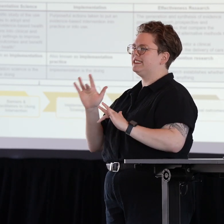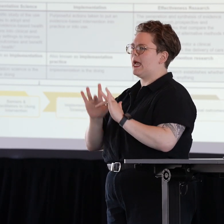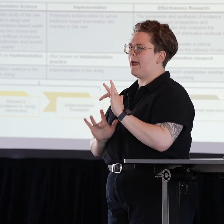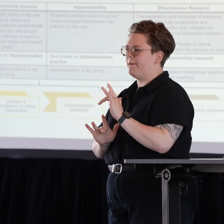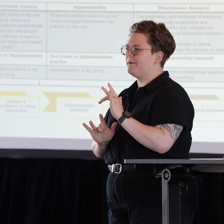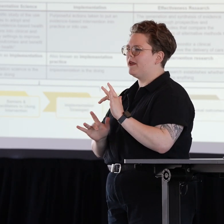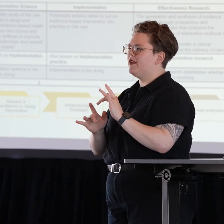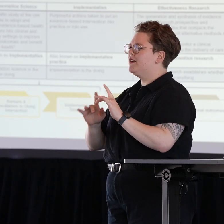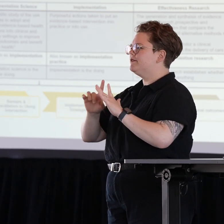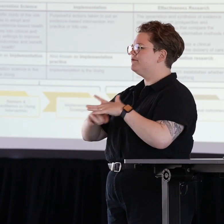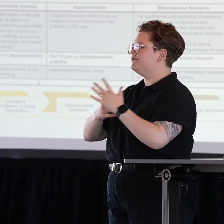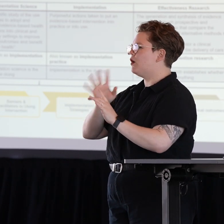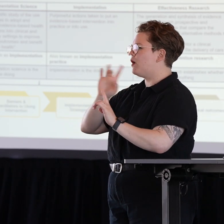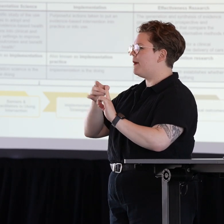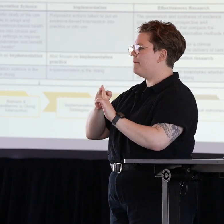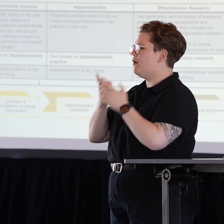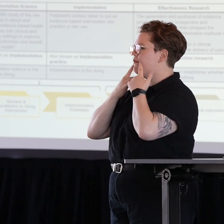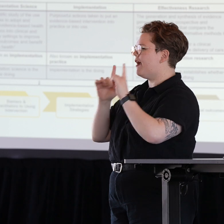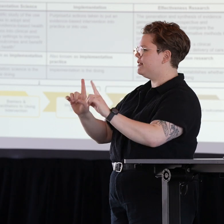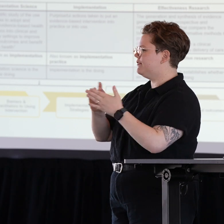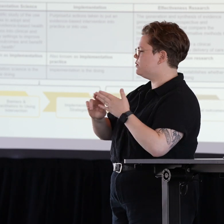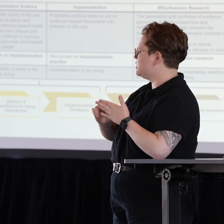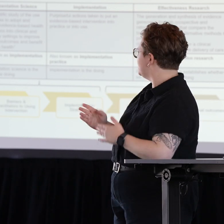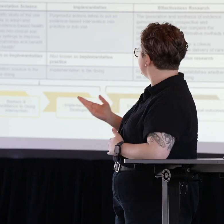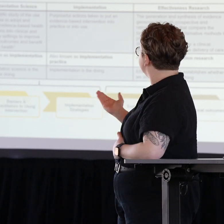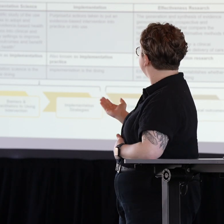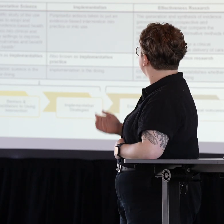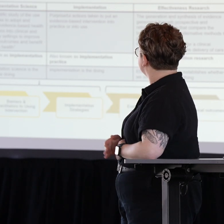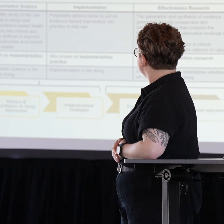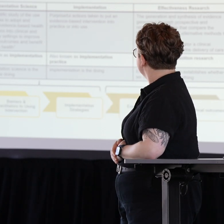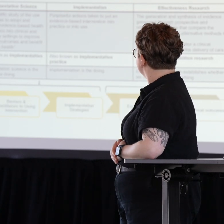research. So on this slide to the right, we have sort of a